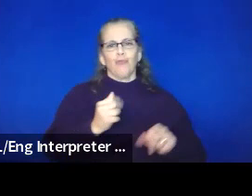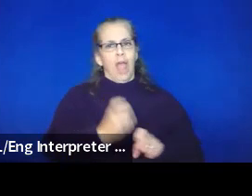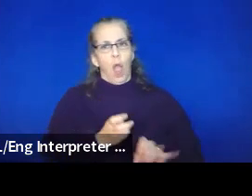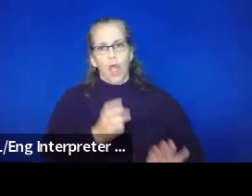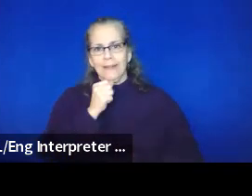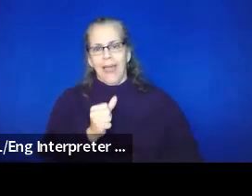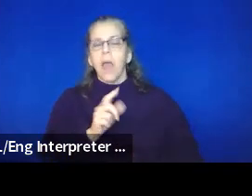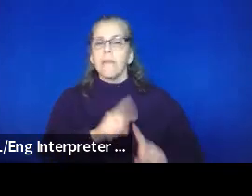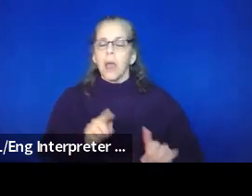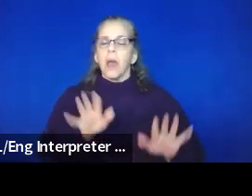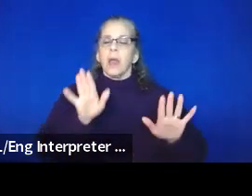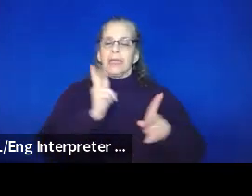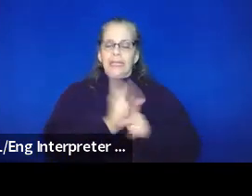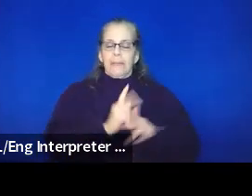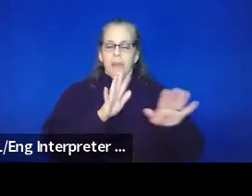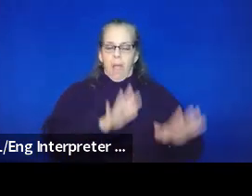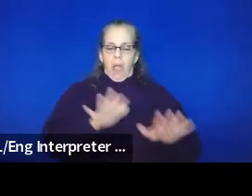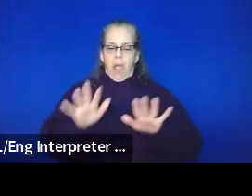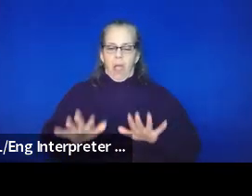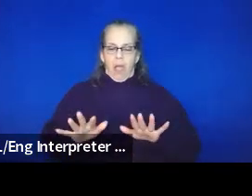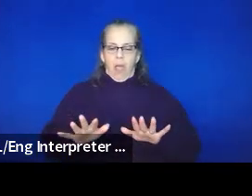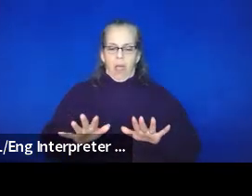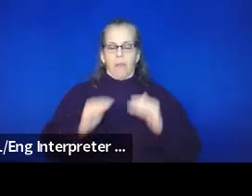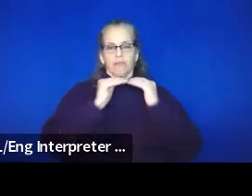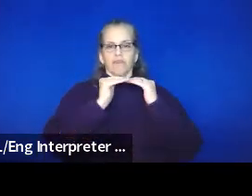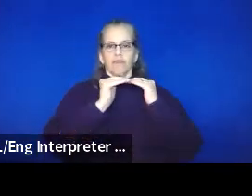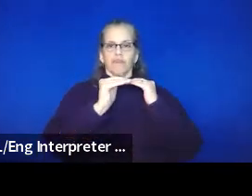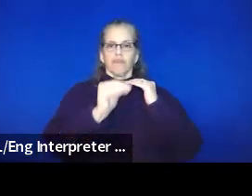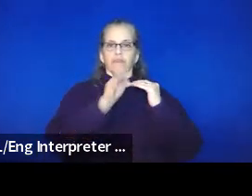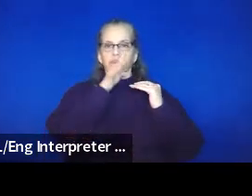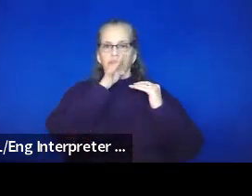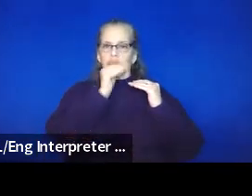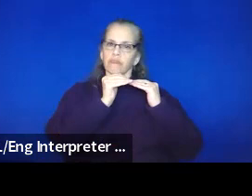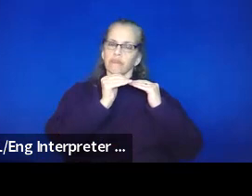a calm, even tone. Because remember, it's about connecting. And part of connecting is